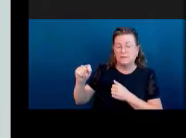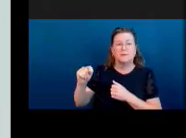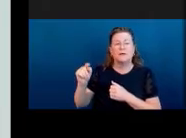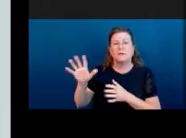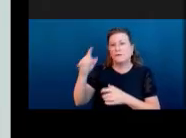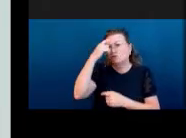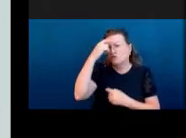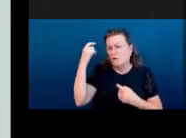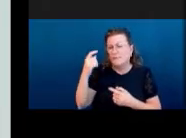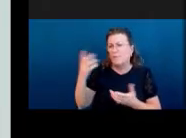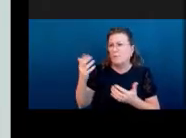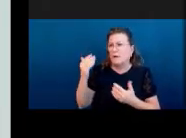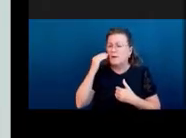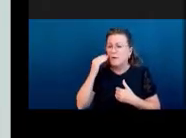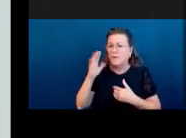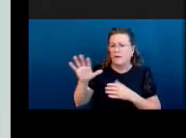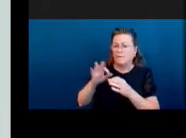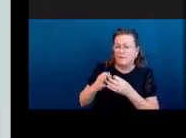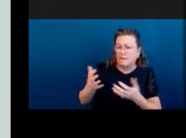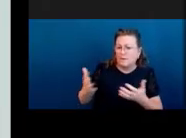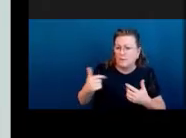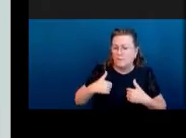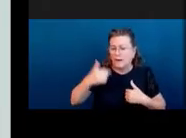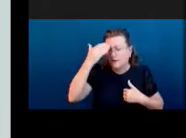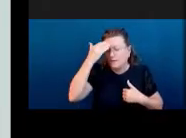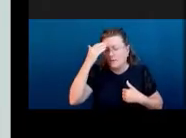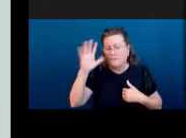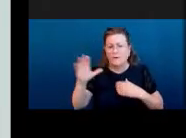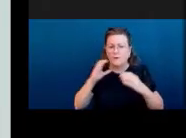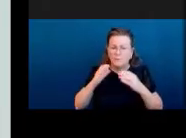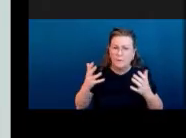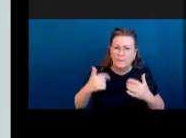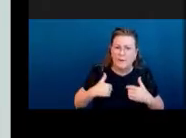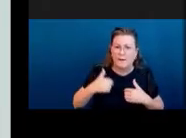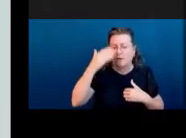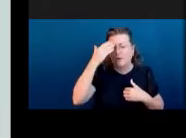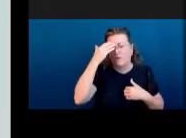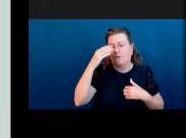do I know about their family? What do I know about their communication? What do I know about their motor planning?